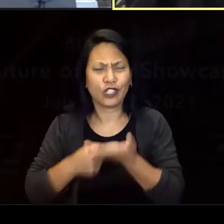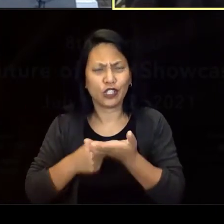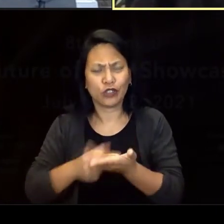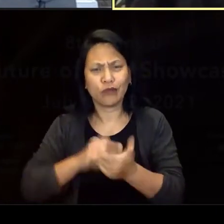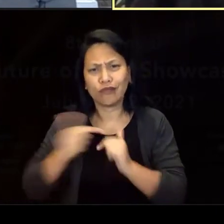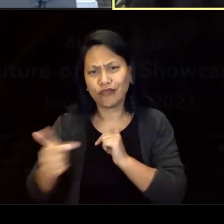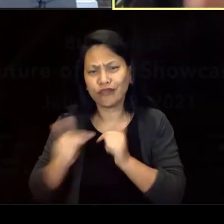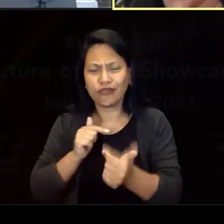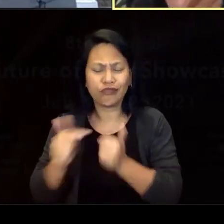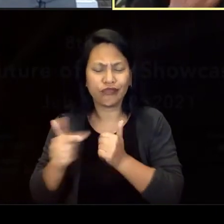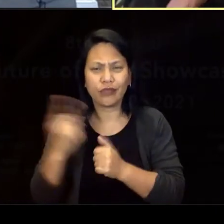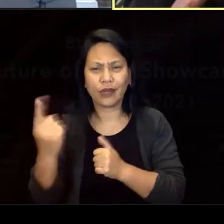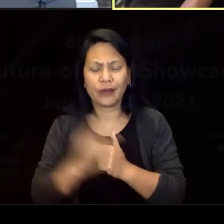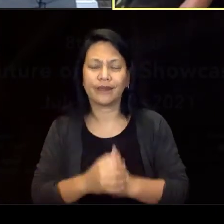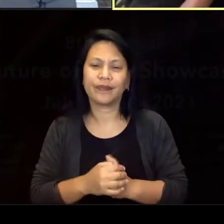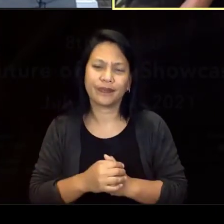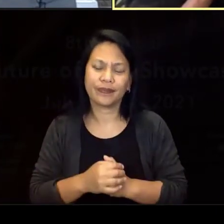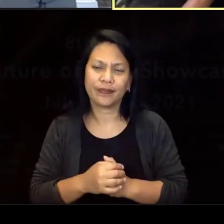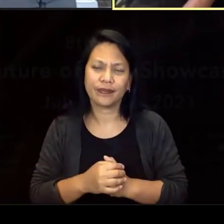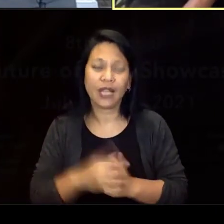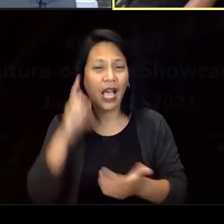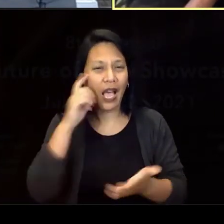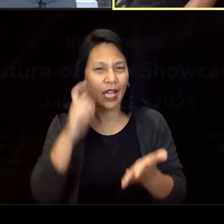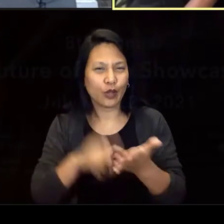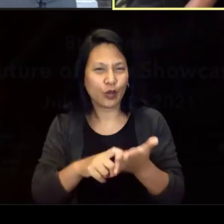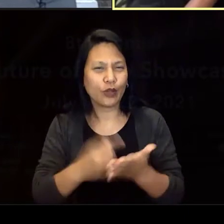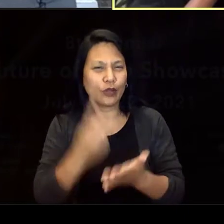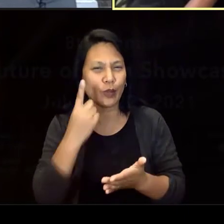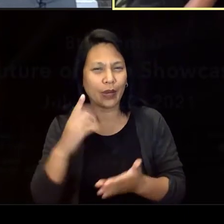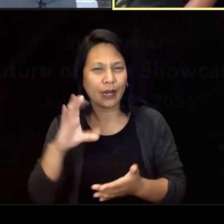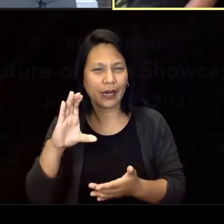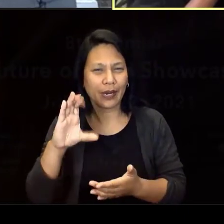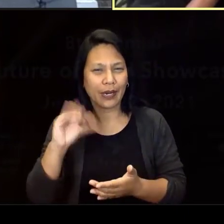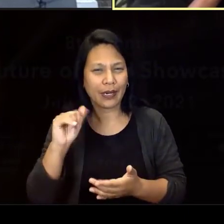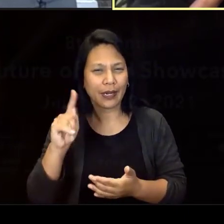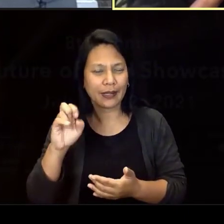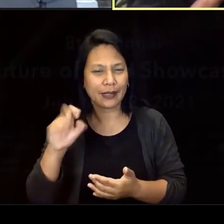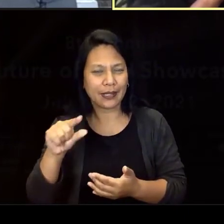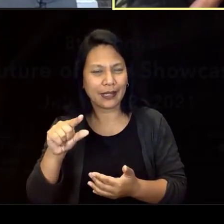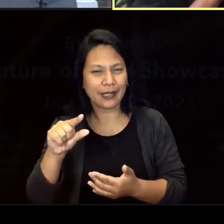Um, I noticed on one of the casting sites recently, I think it's backstage.